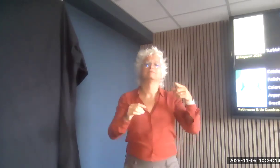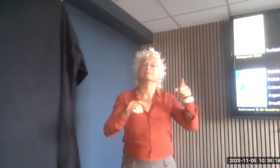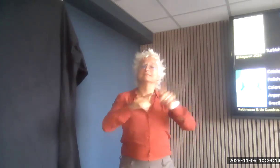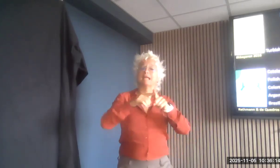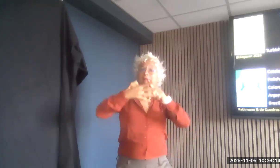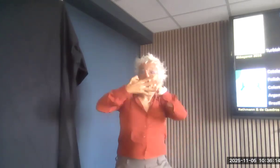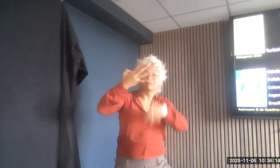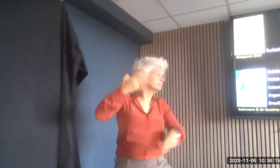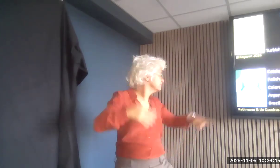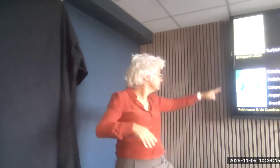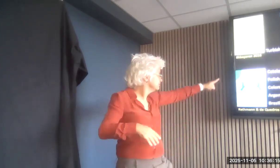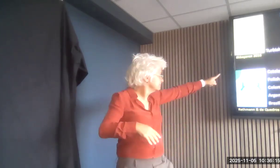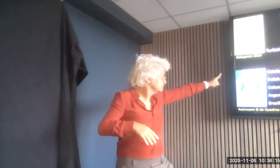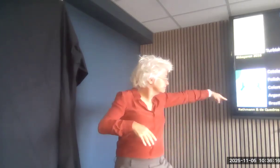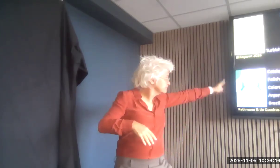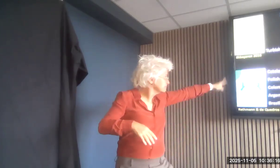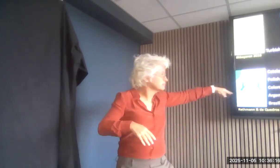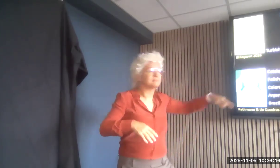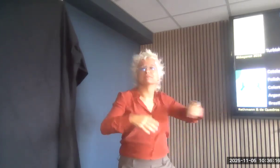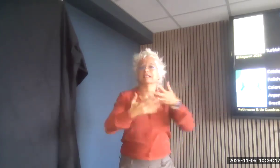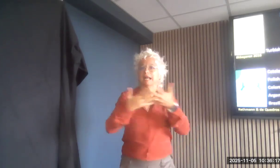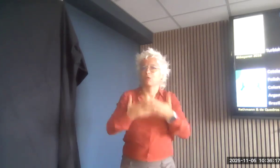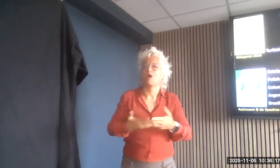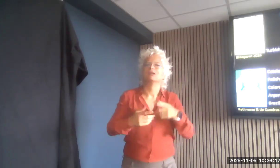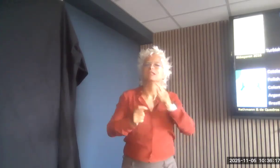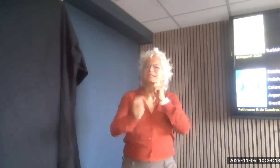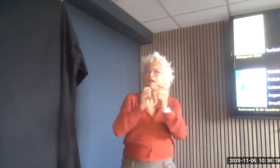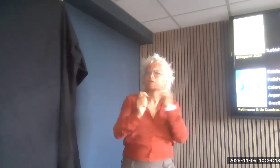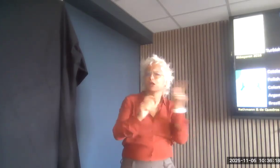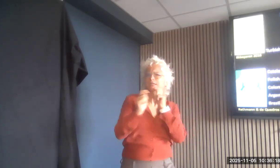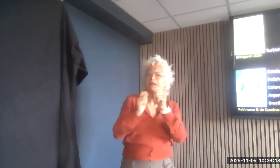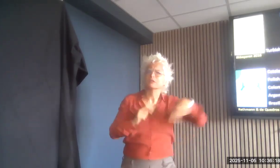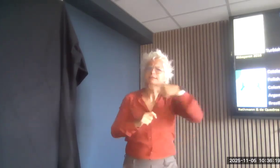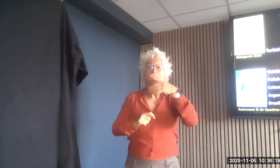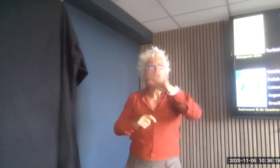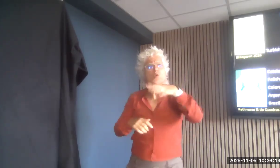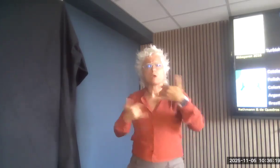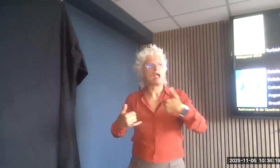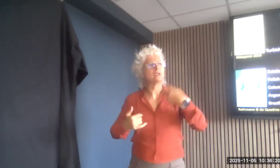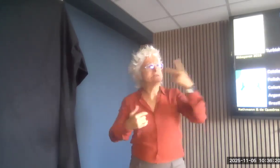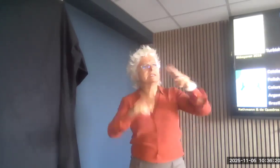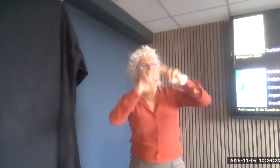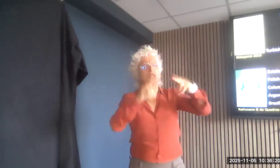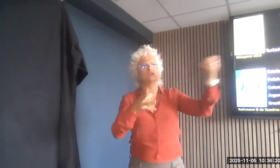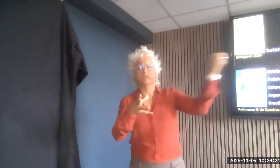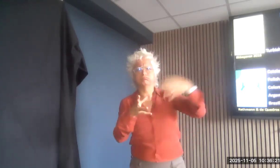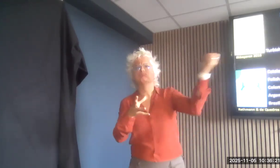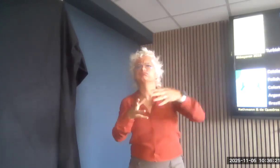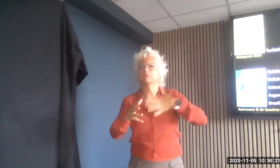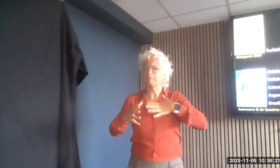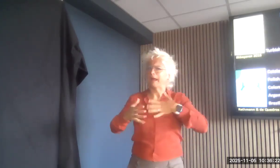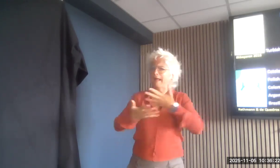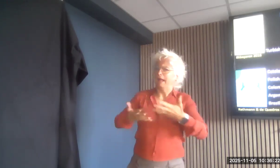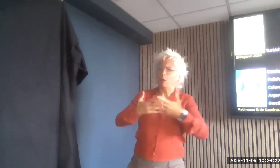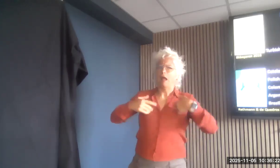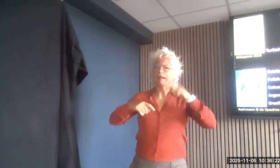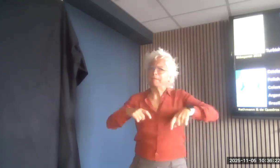And then we had this very recent book by four key authors that's looked at different sign languages and the context of